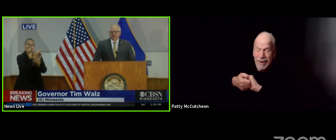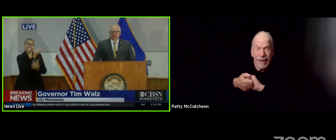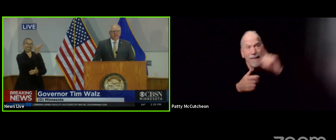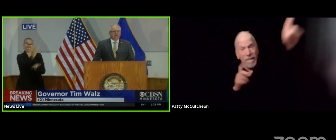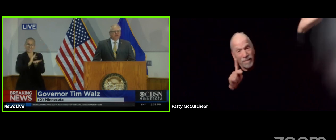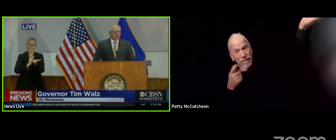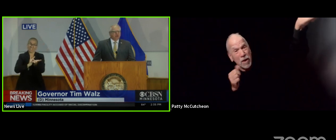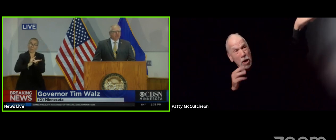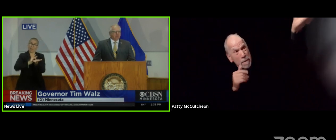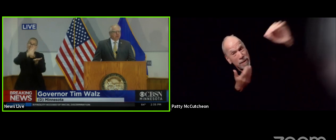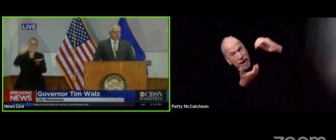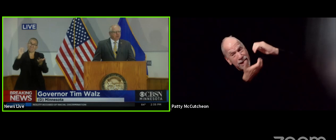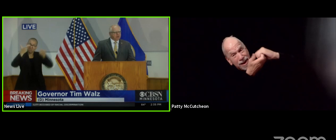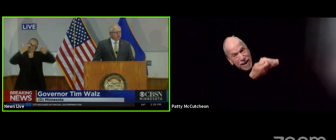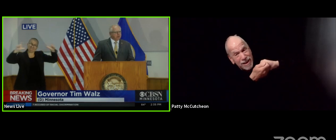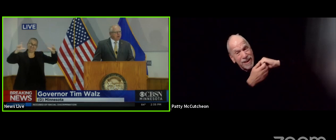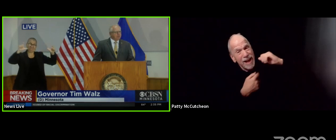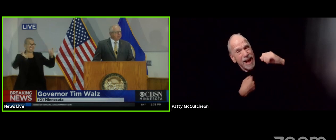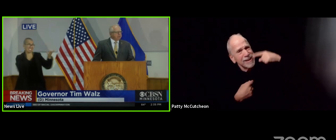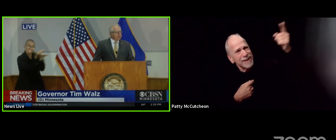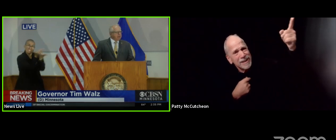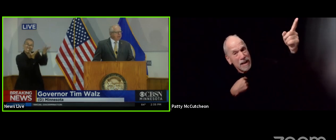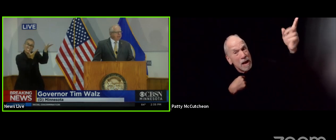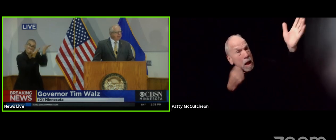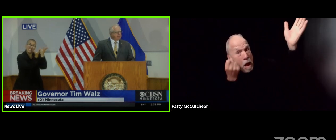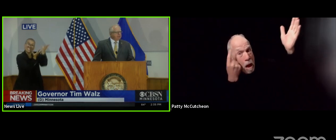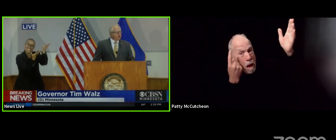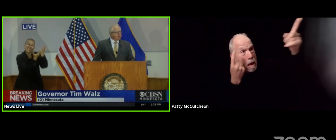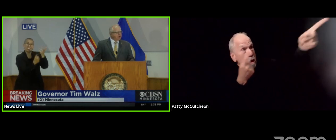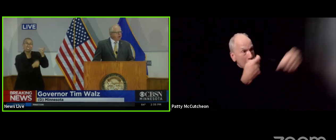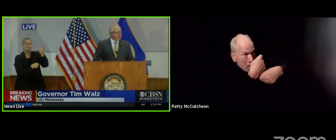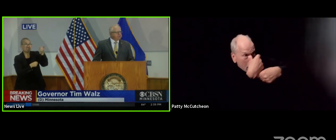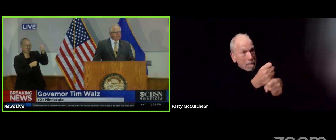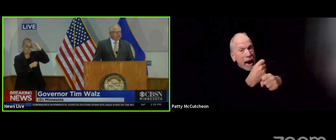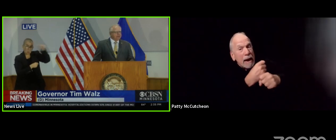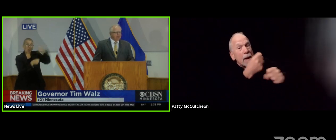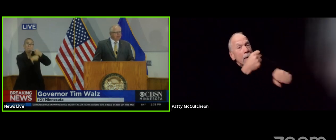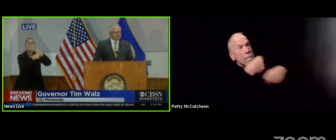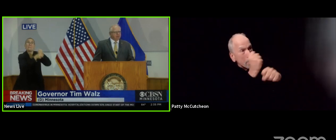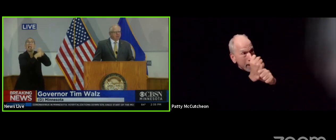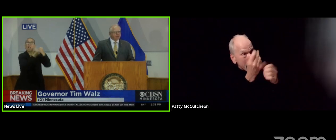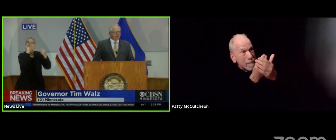LIFE-SAVING DRUGS THAT YOU PRODUCE, THERE IS A PROFIT TO BE MADE IN THIS, AS LONG AS THEY'RE NOT OBSCENE AND WE MAKE SURE